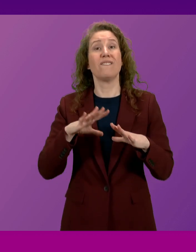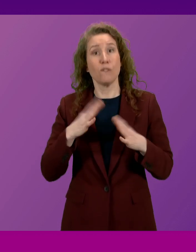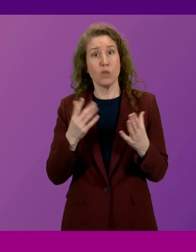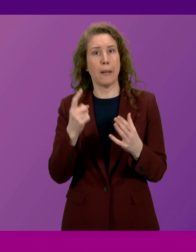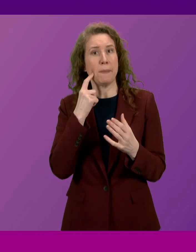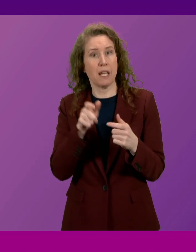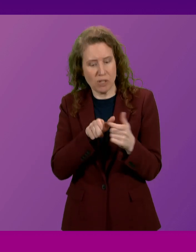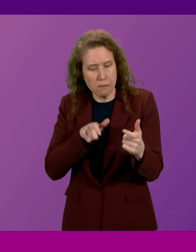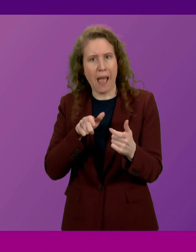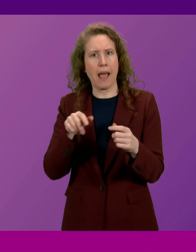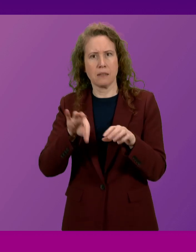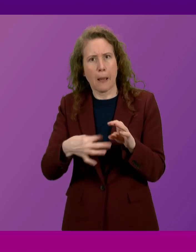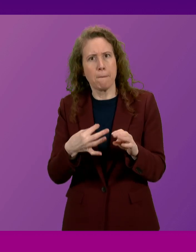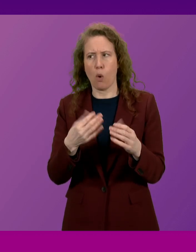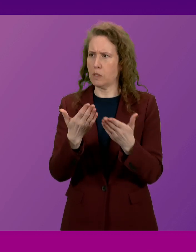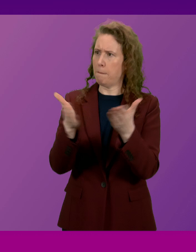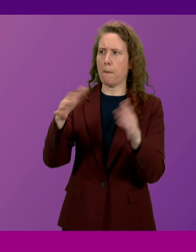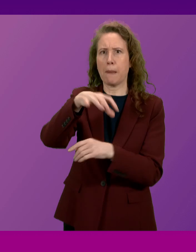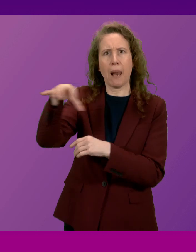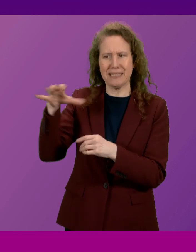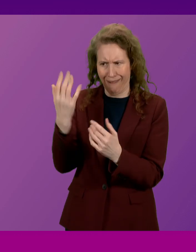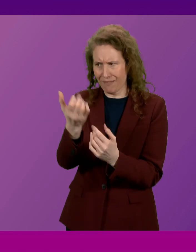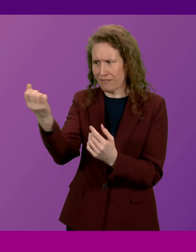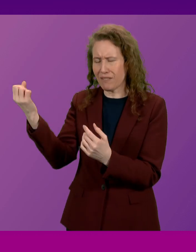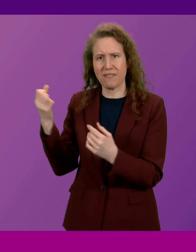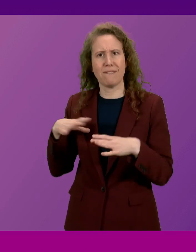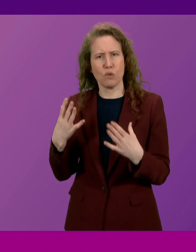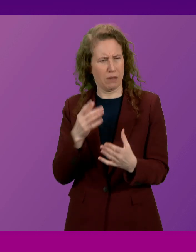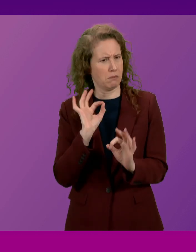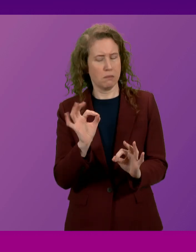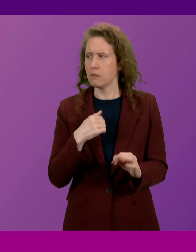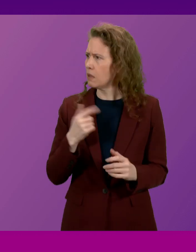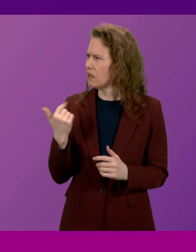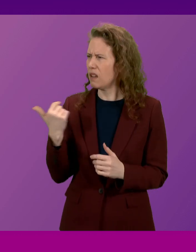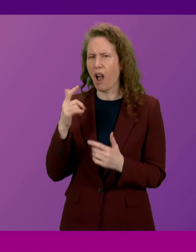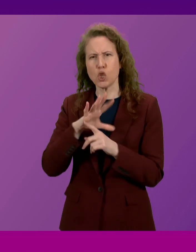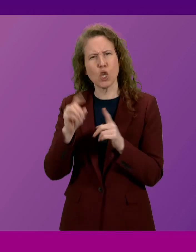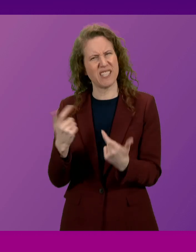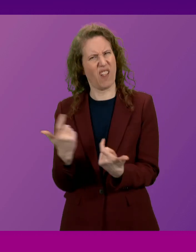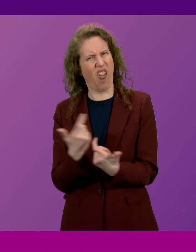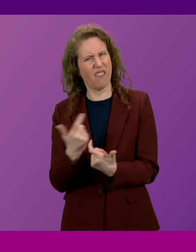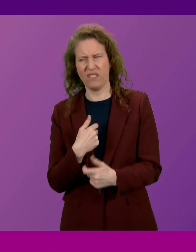in public spaces. Nicola Sturgeon introduced— I do not know why Conservative members are laughing about all that.